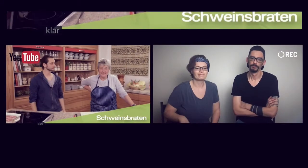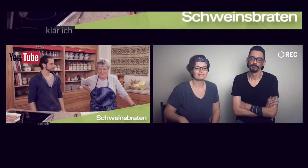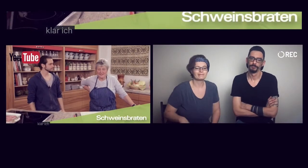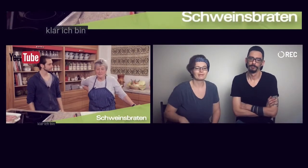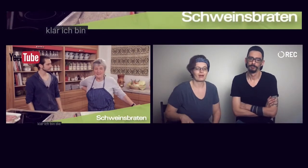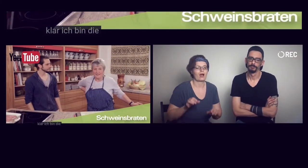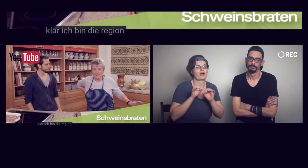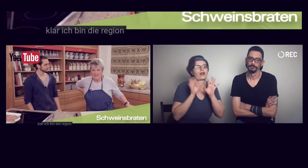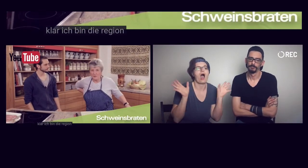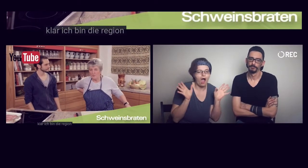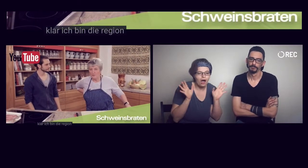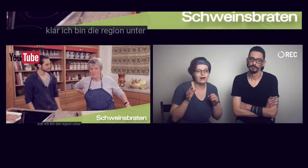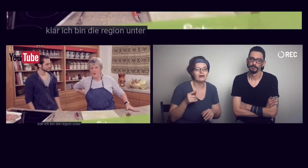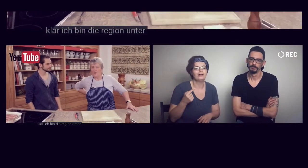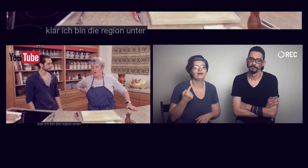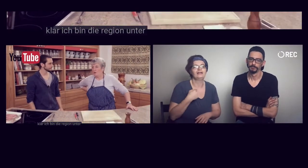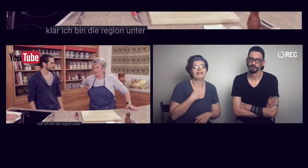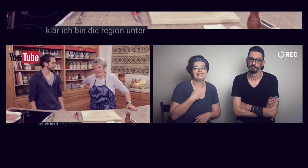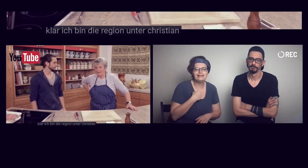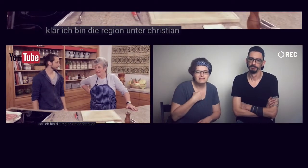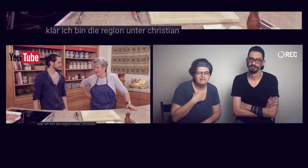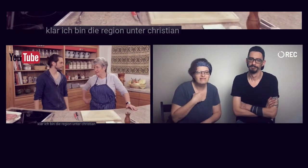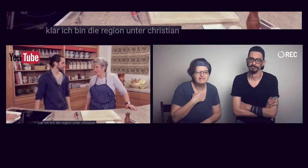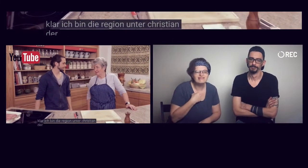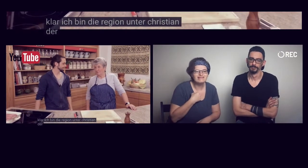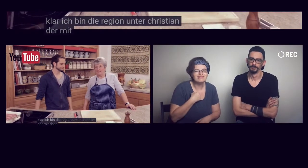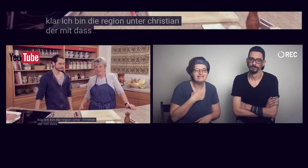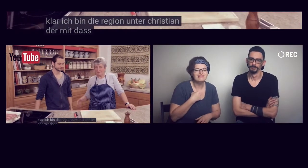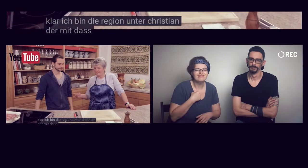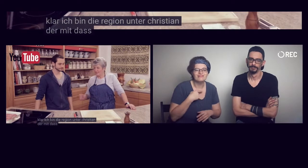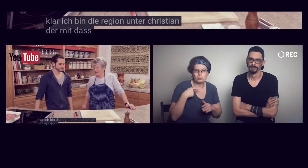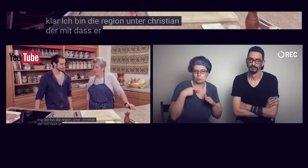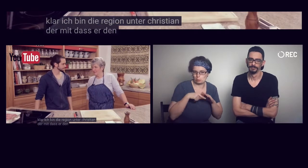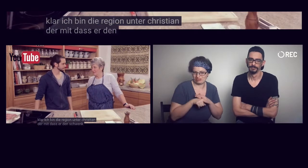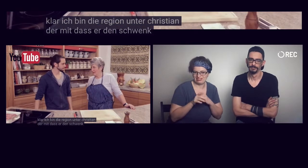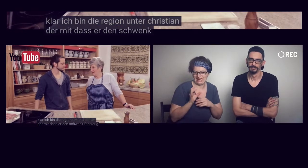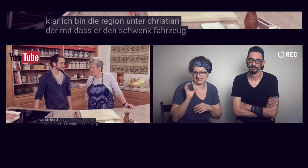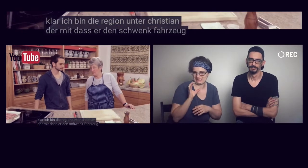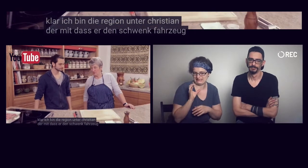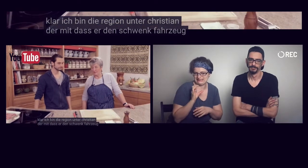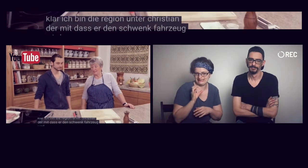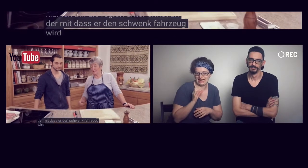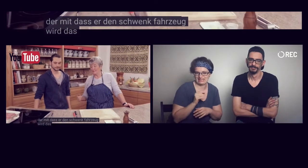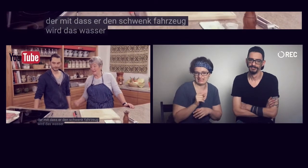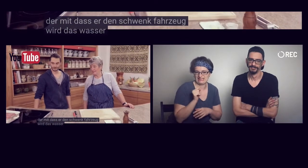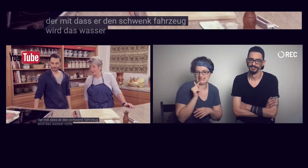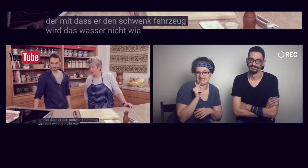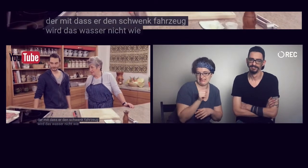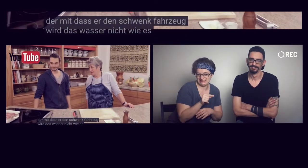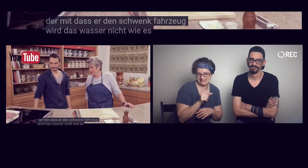[NIKKI] Alright. [It is clear I'm ...] [... under the region of Christian]